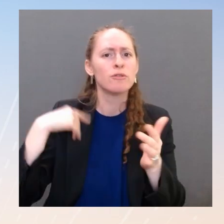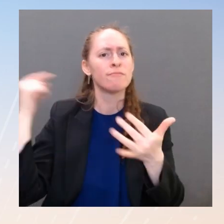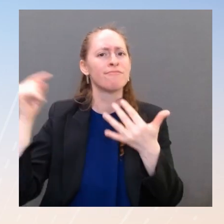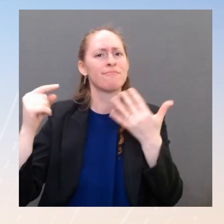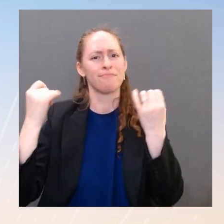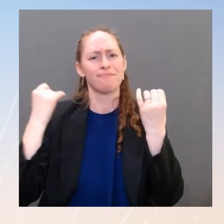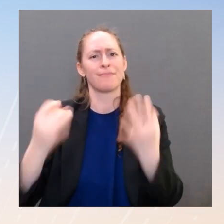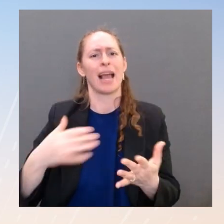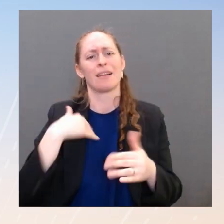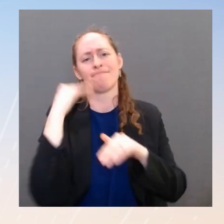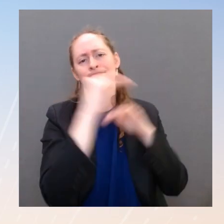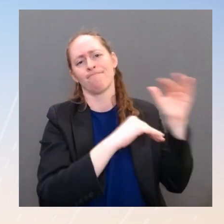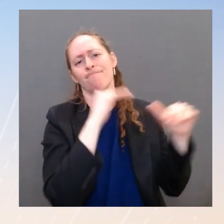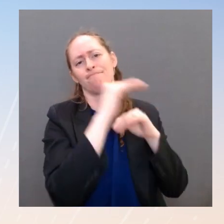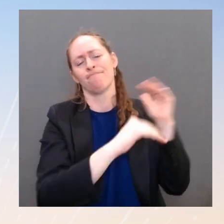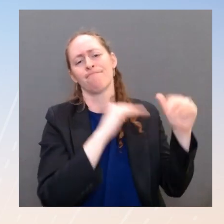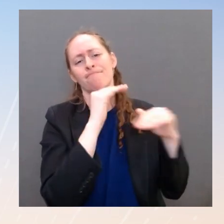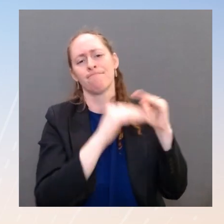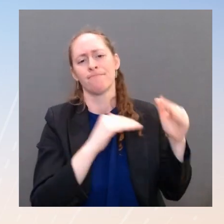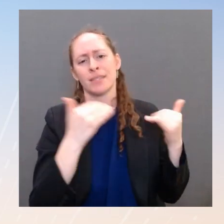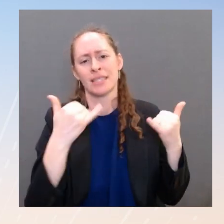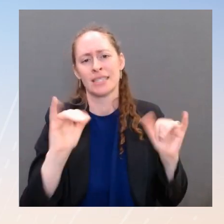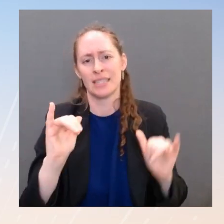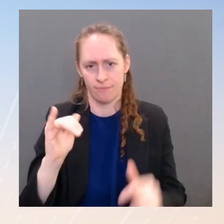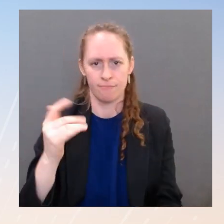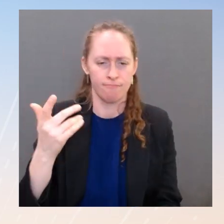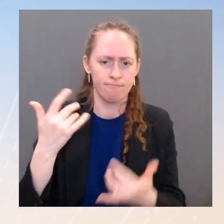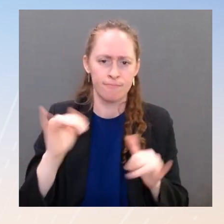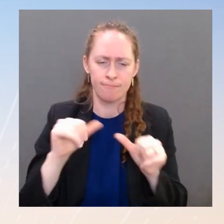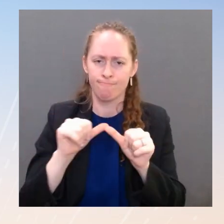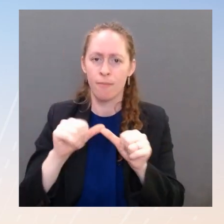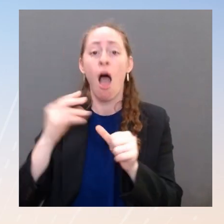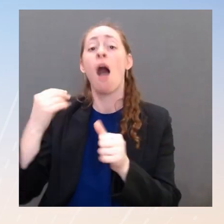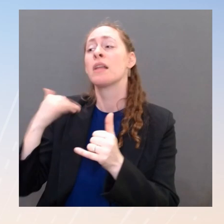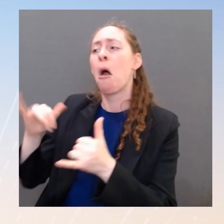The Press: Could you talk more about the timbre of the conversations with lawmakers? Is there pushback saying,